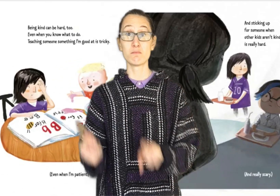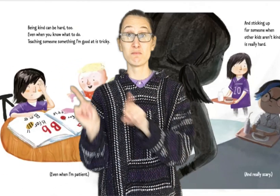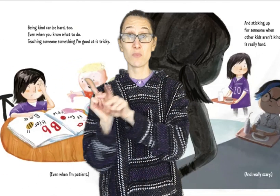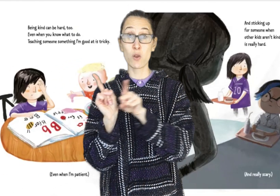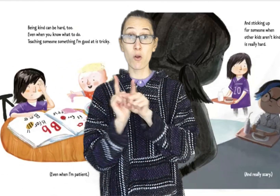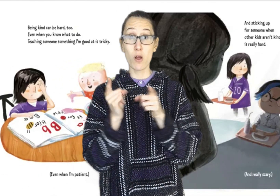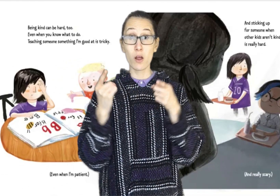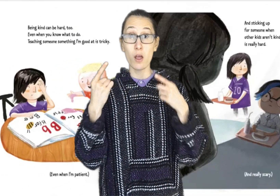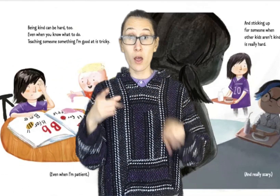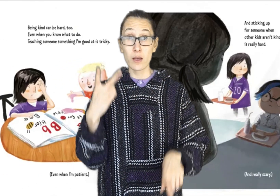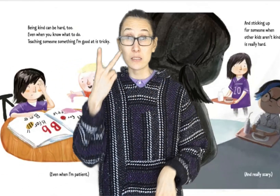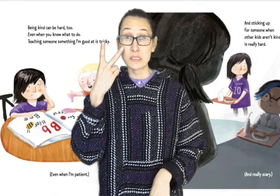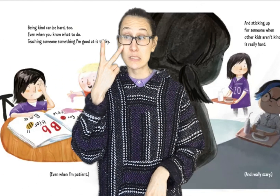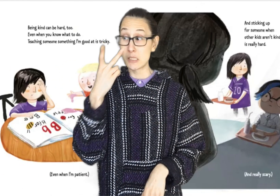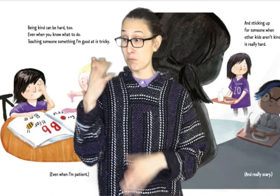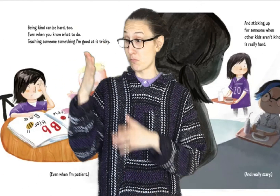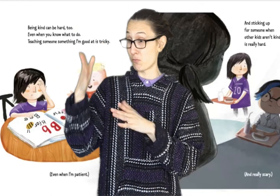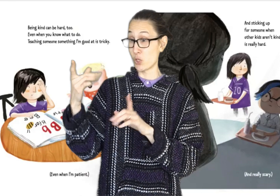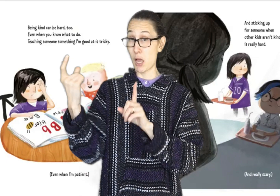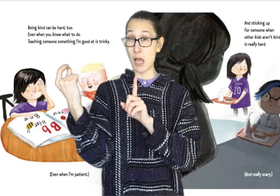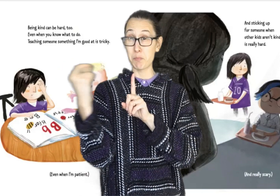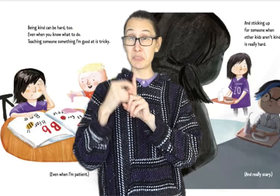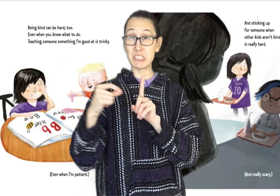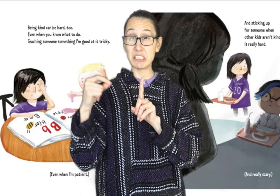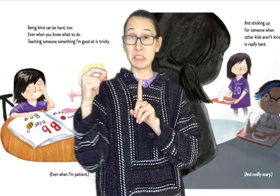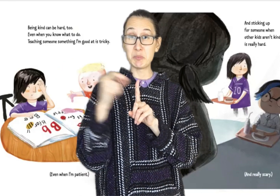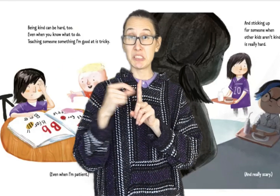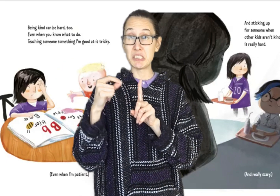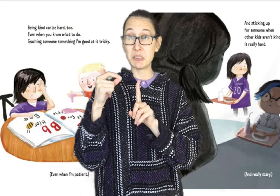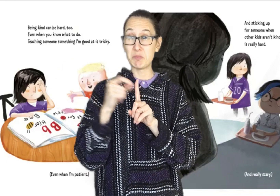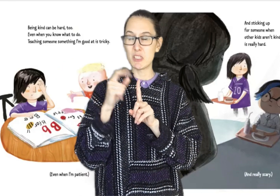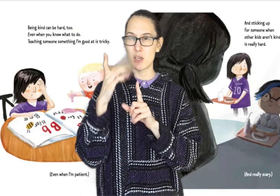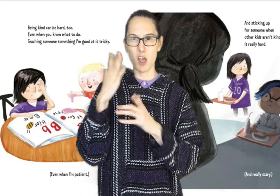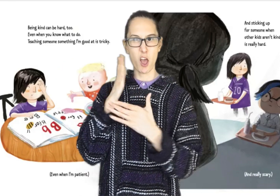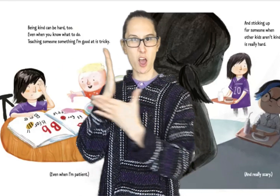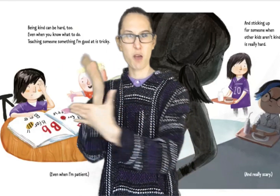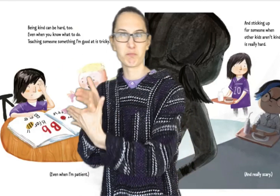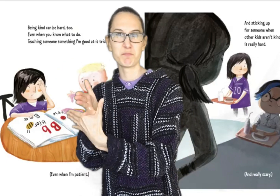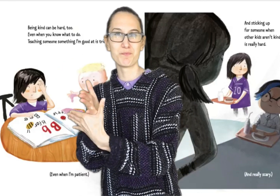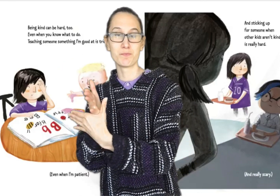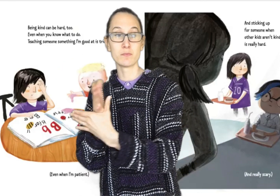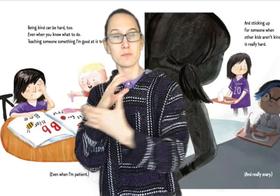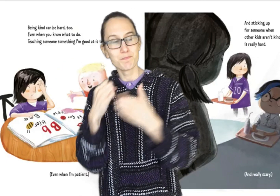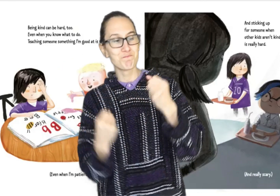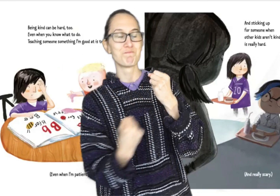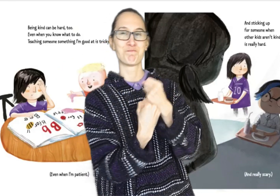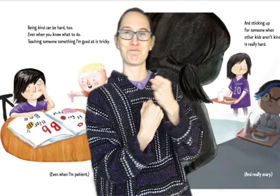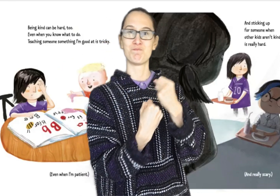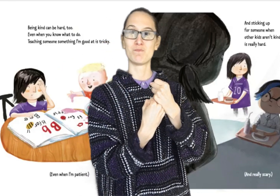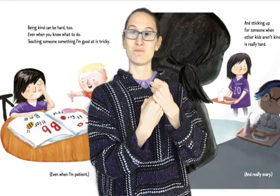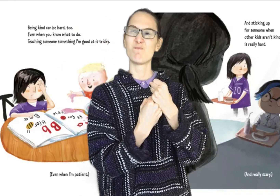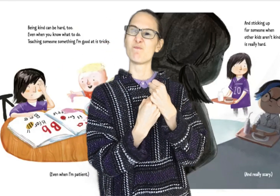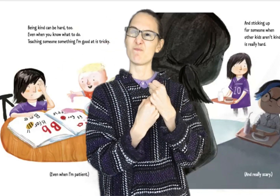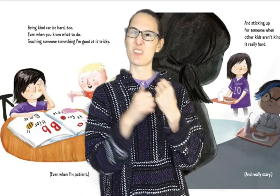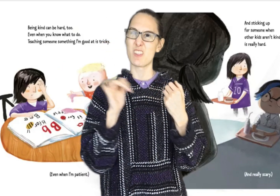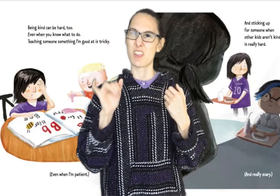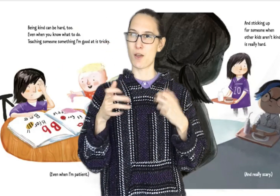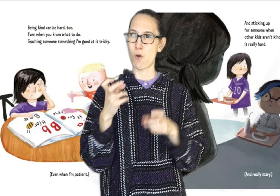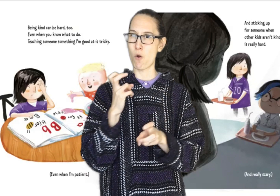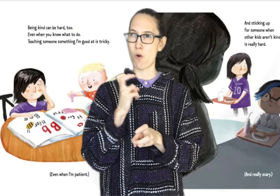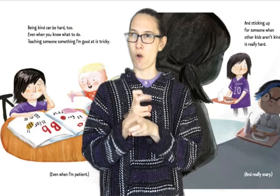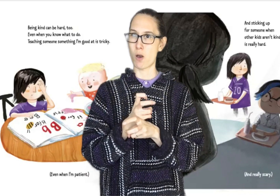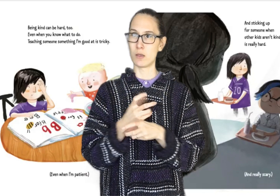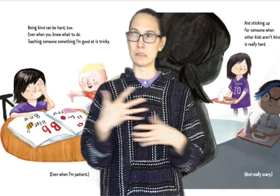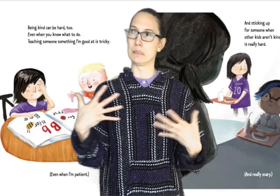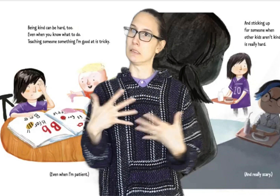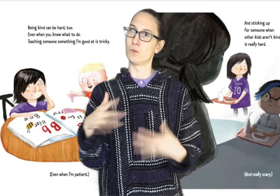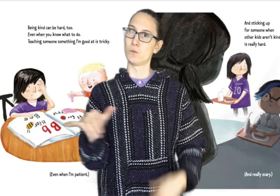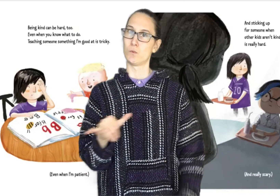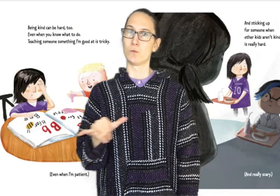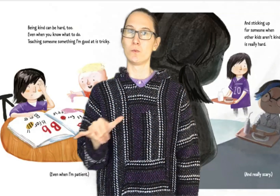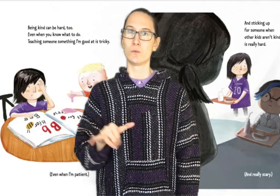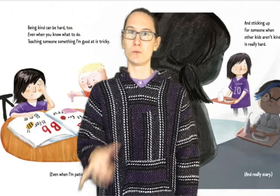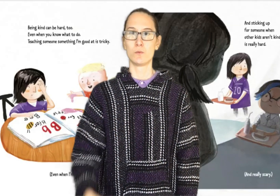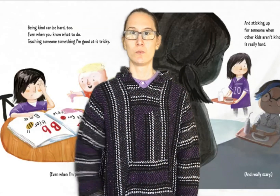And sticking up for someone when other kids aren't kind is really hard